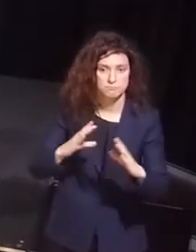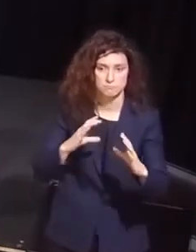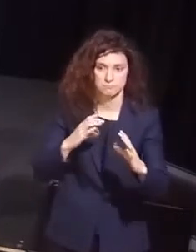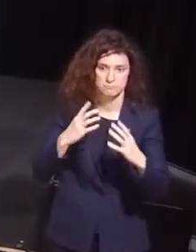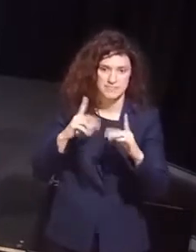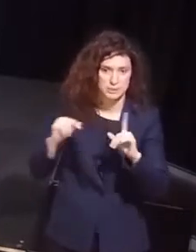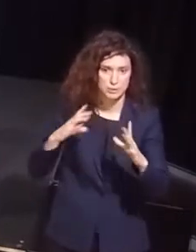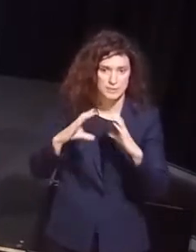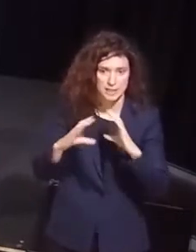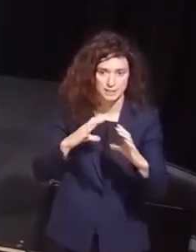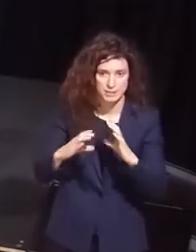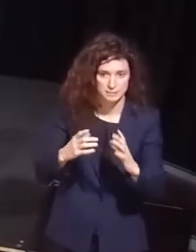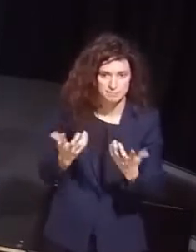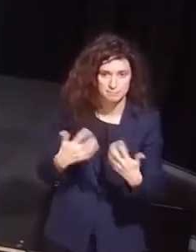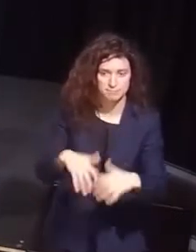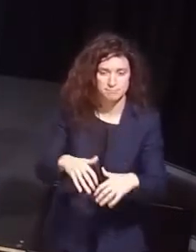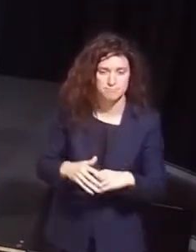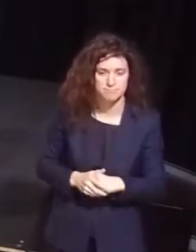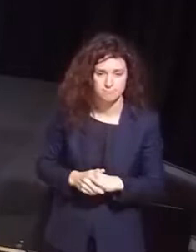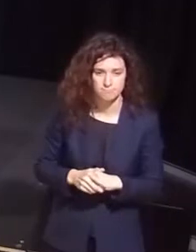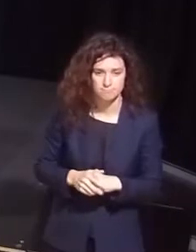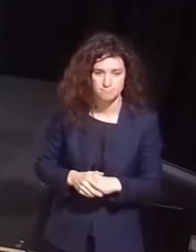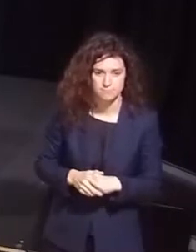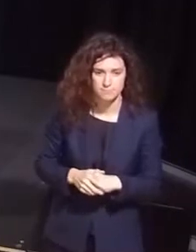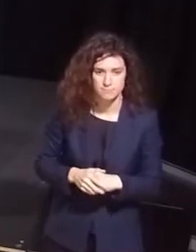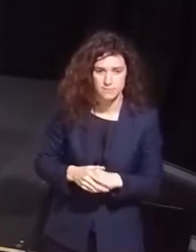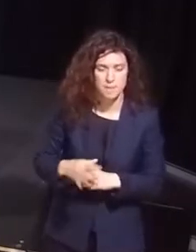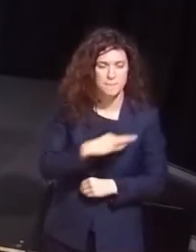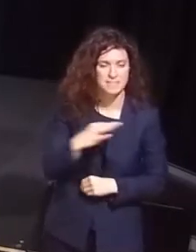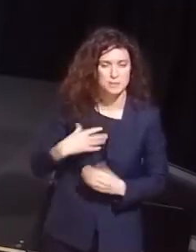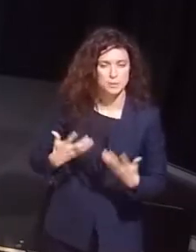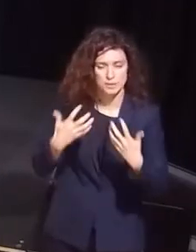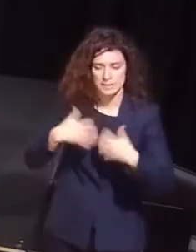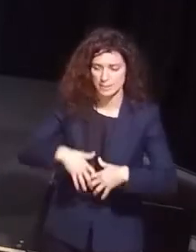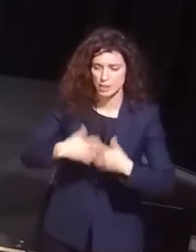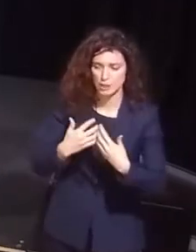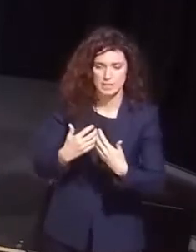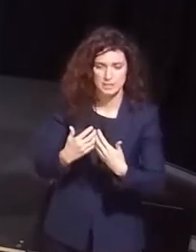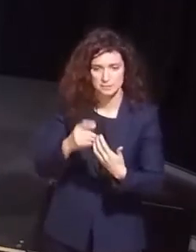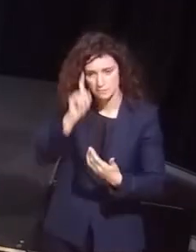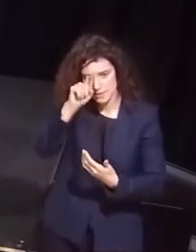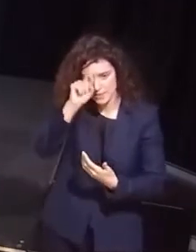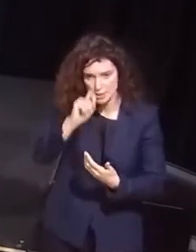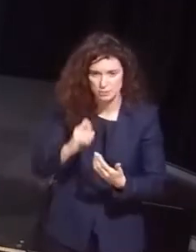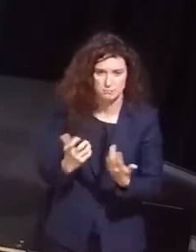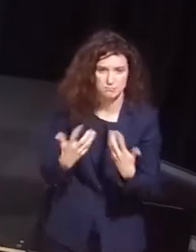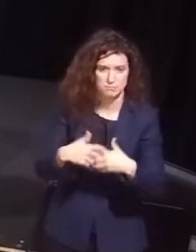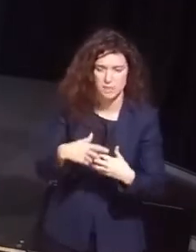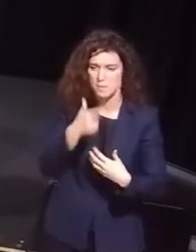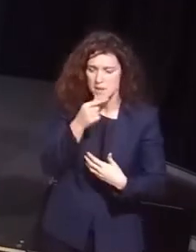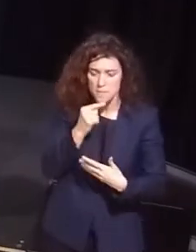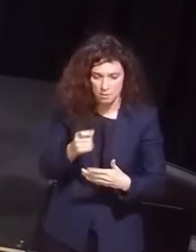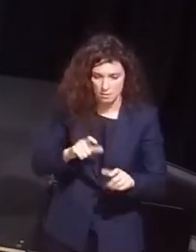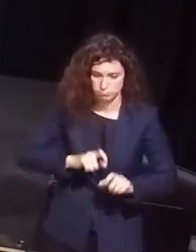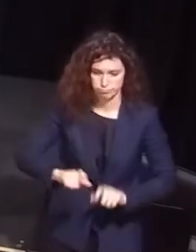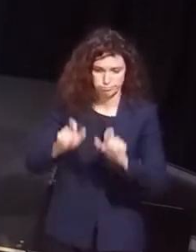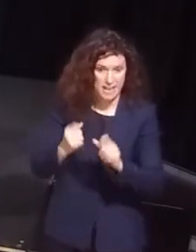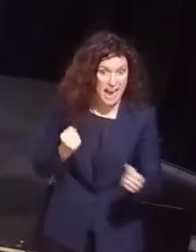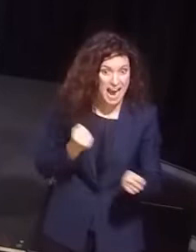Riding upon a surge of 20th century medical innovation and refinements, people were increasingly surviving accidents, illnesses and conditions